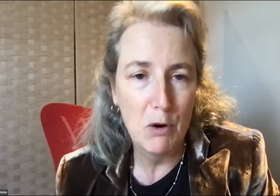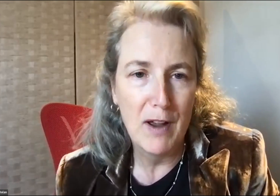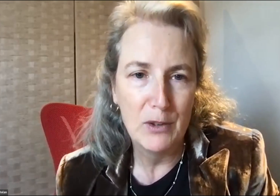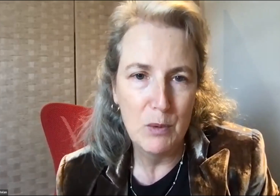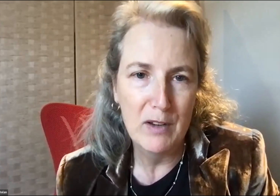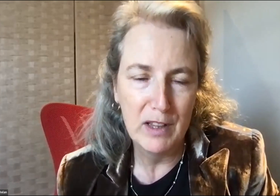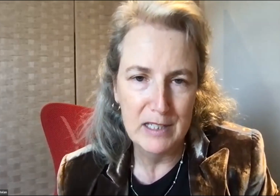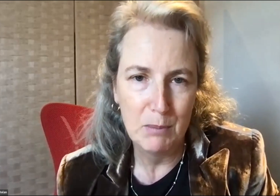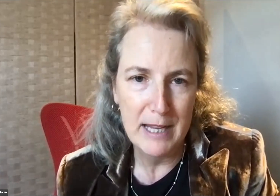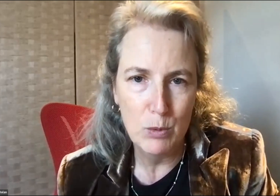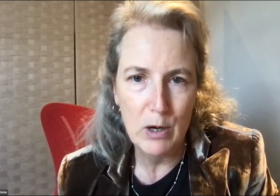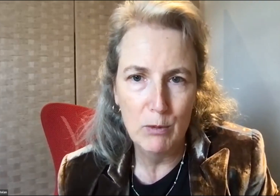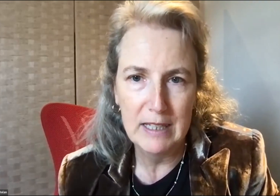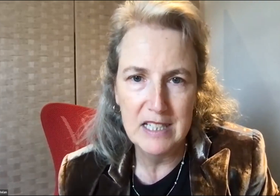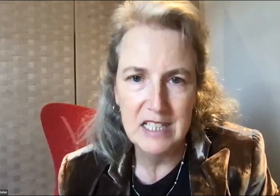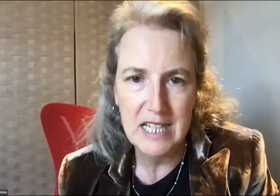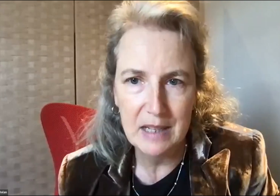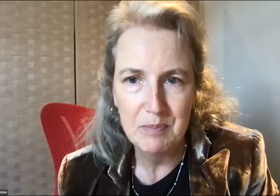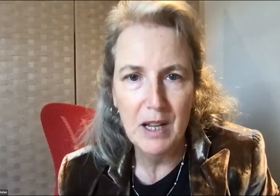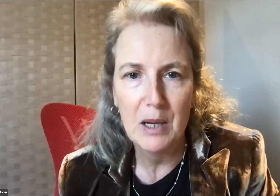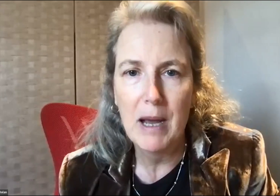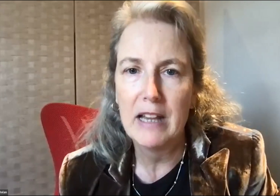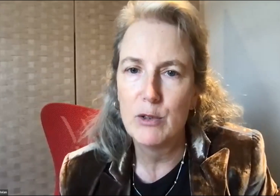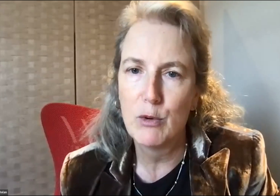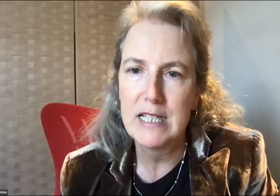Mike is profile in one of the lesson plans we are releasing today.